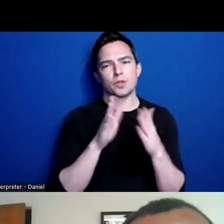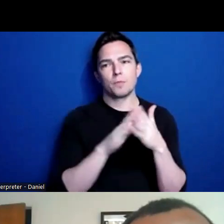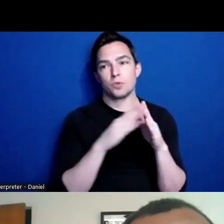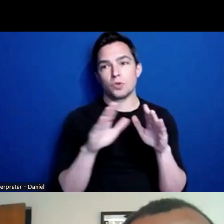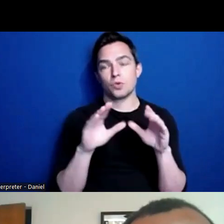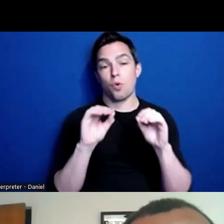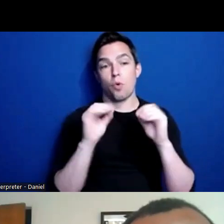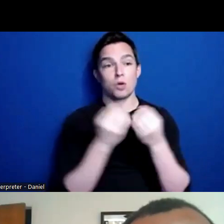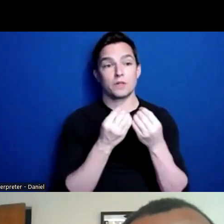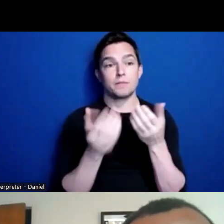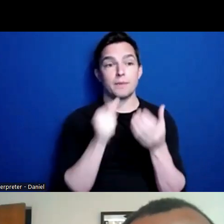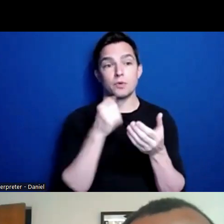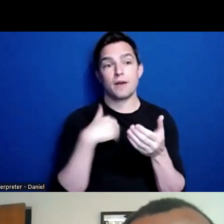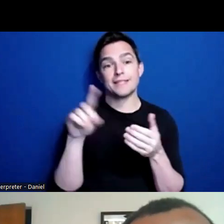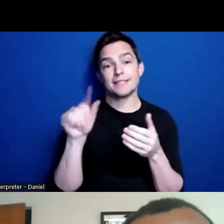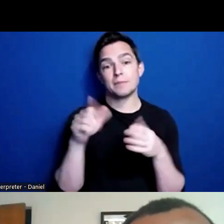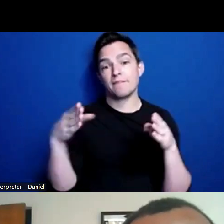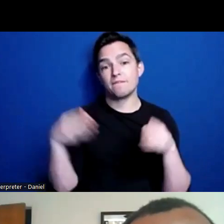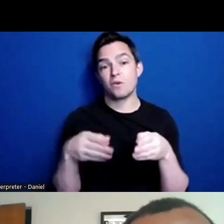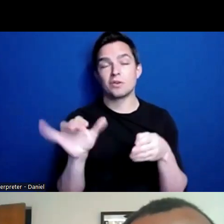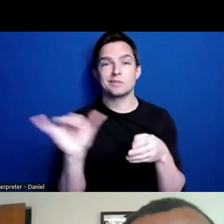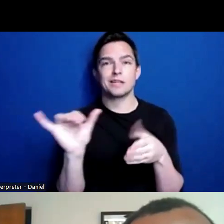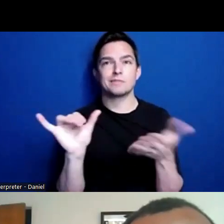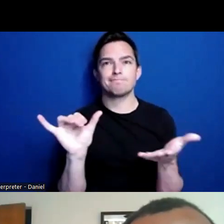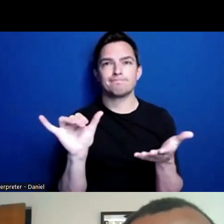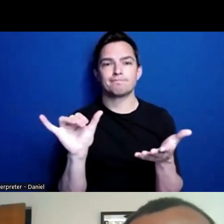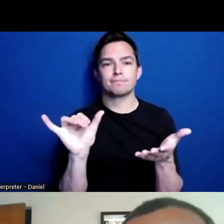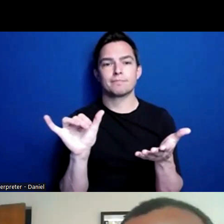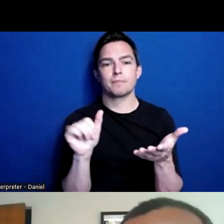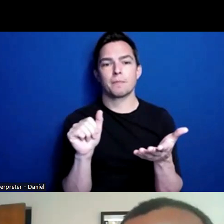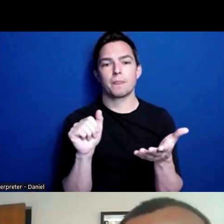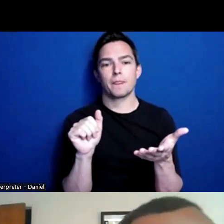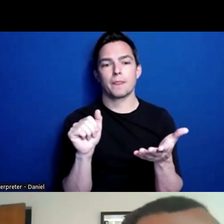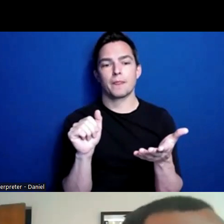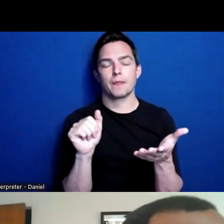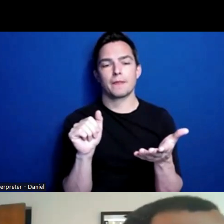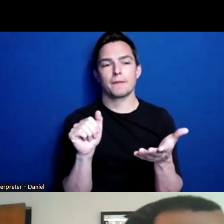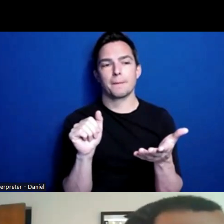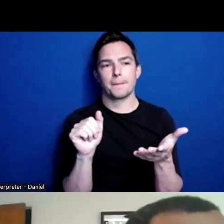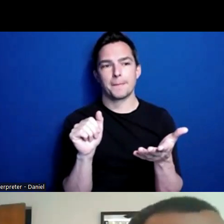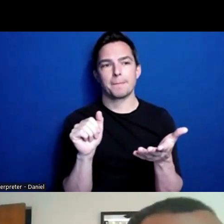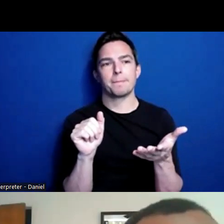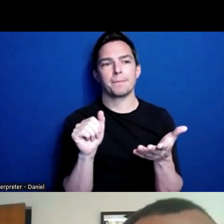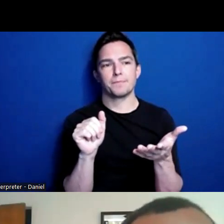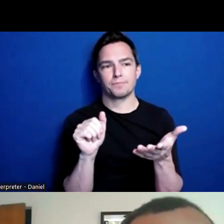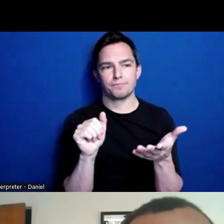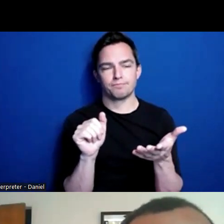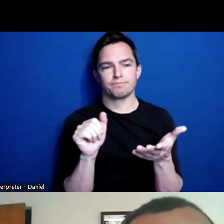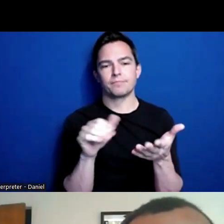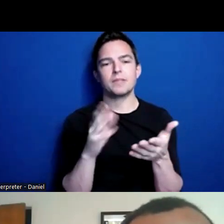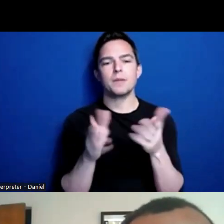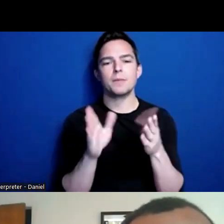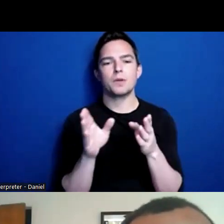have disability focus, such as groups that may be organizing around racial or ethnic identities